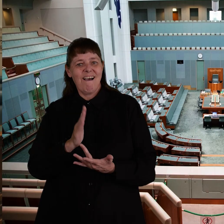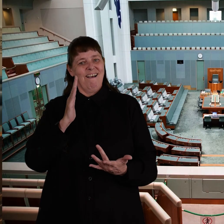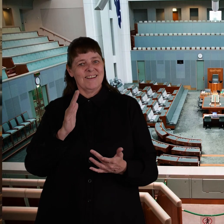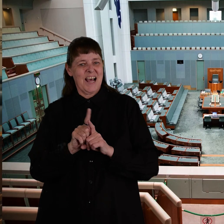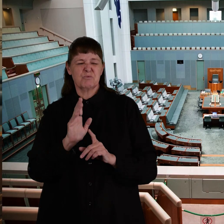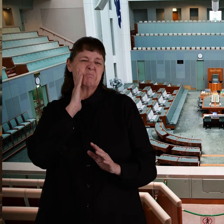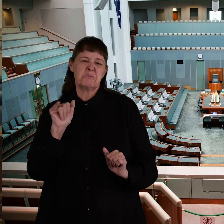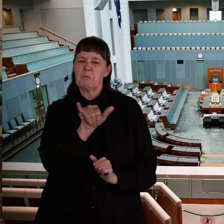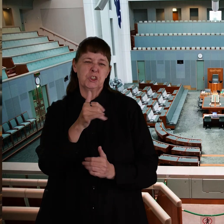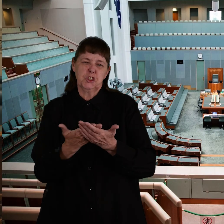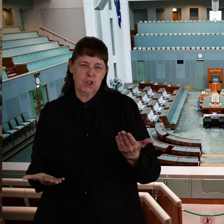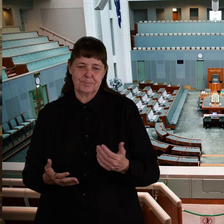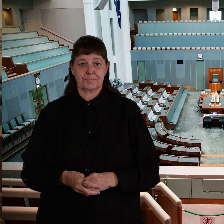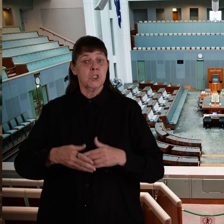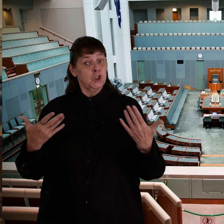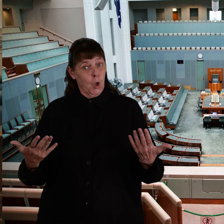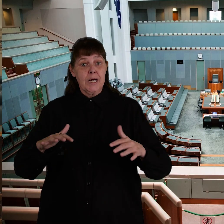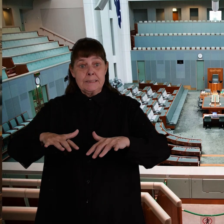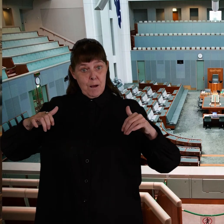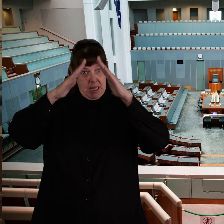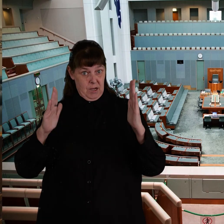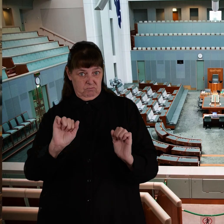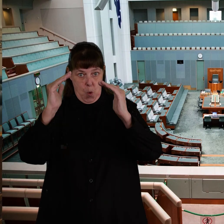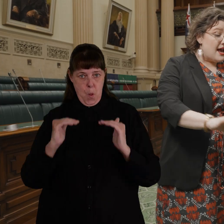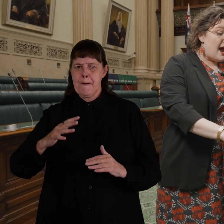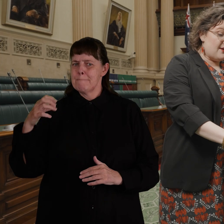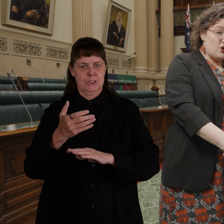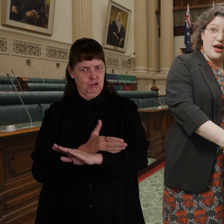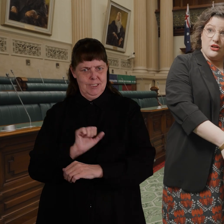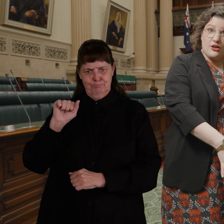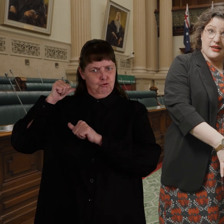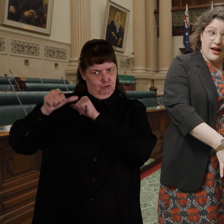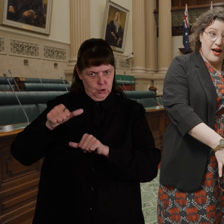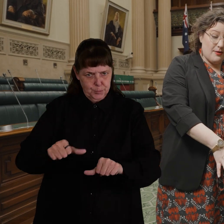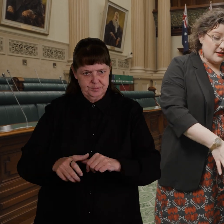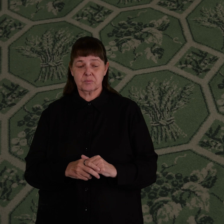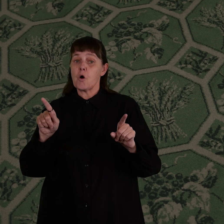we've put a South Australian twist into our green lower house. If you have a look at the carpet,